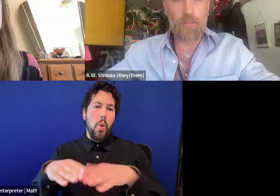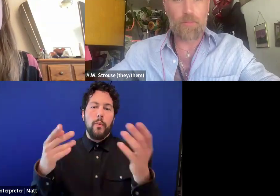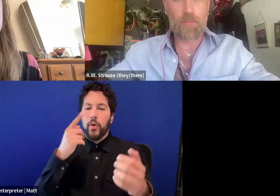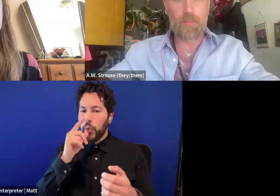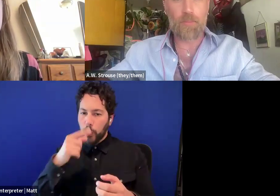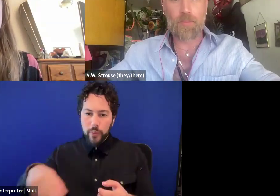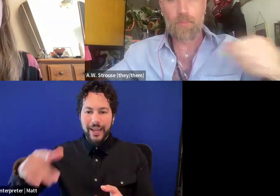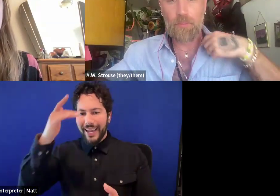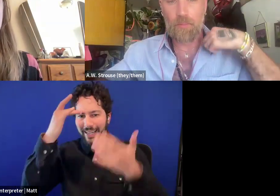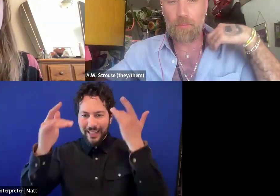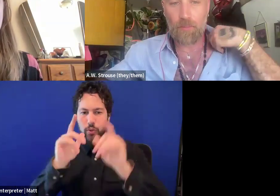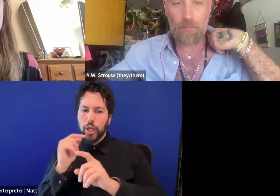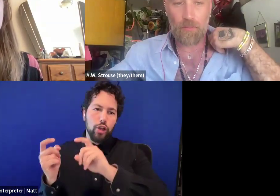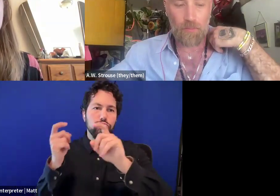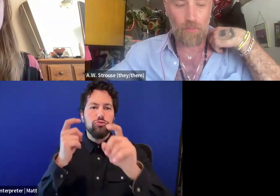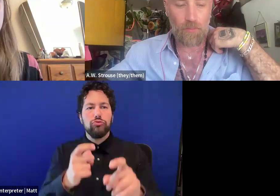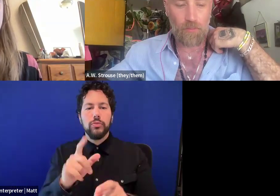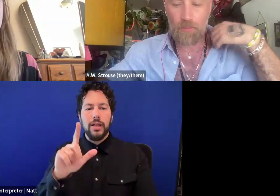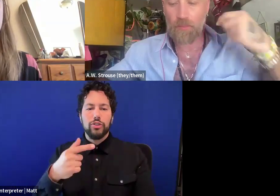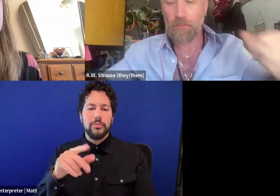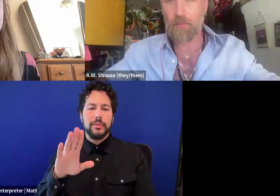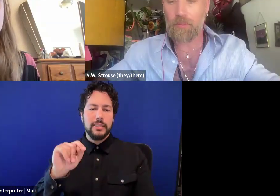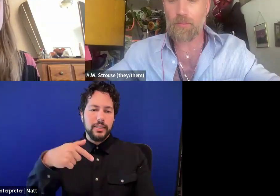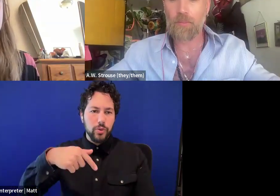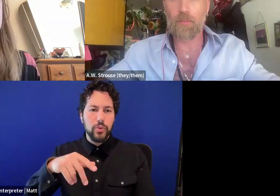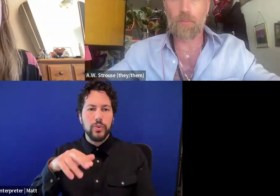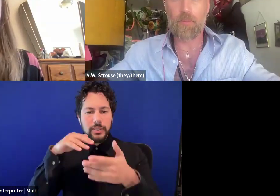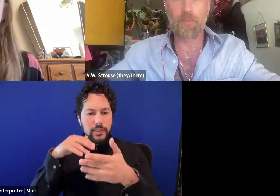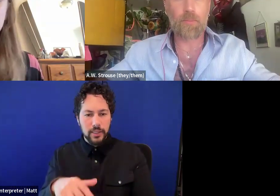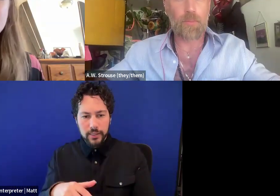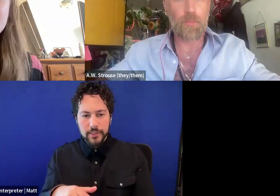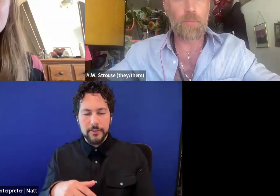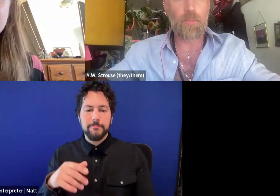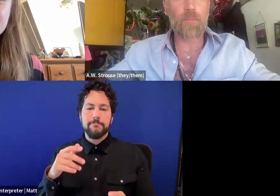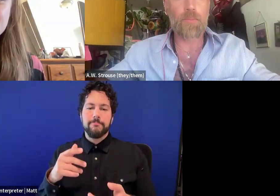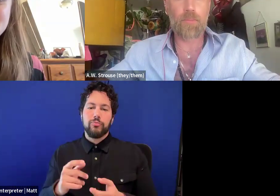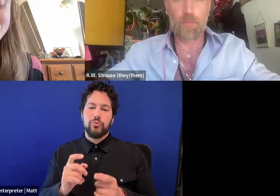Intended to give the scholar the most help possible in furthering their work, the fellowship is used for research, travel, and writing support.